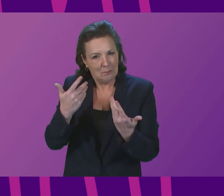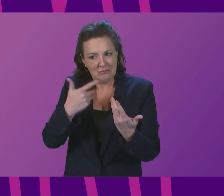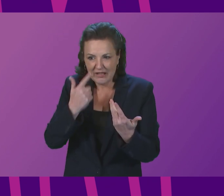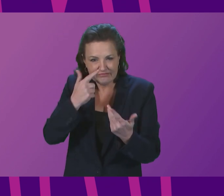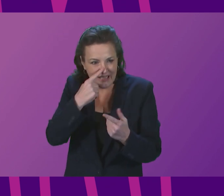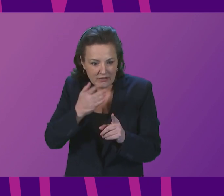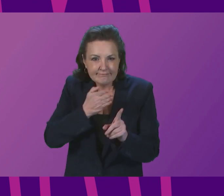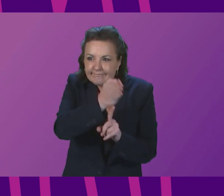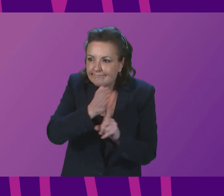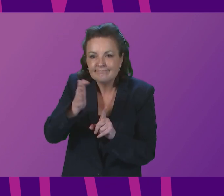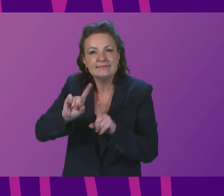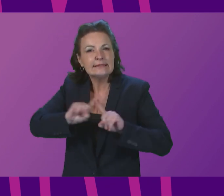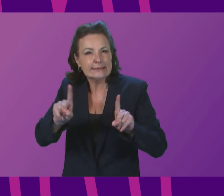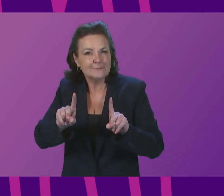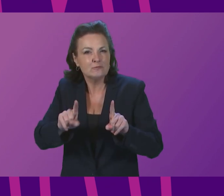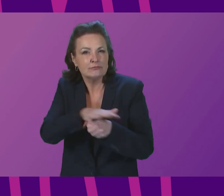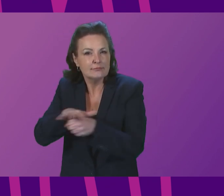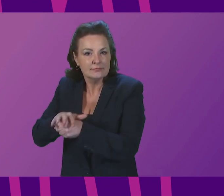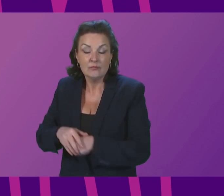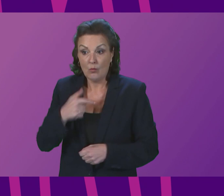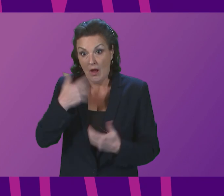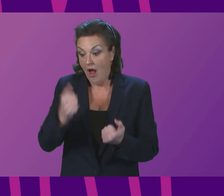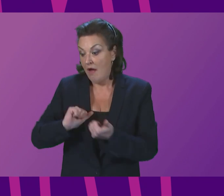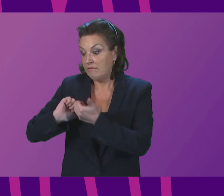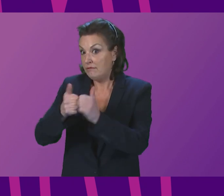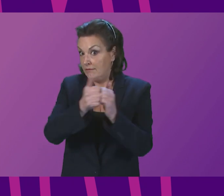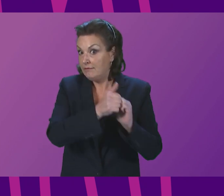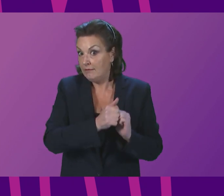We are working with a range of partners to ensure that wraparound support is in place